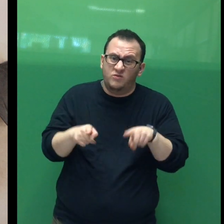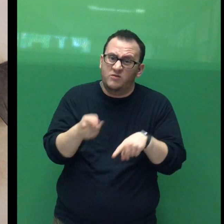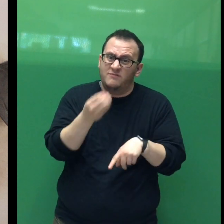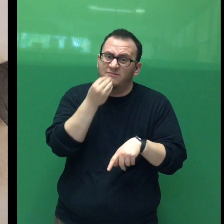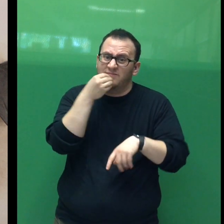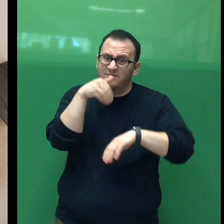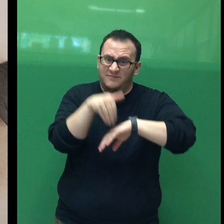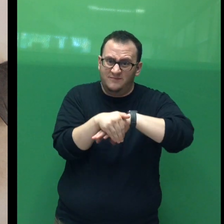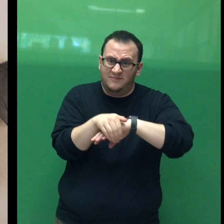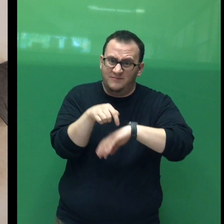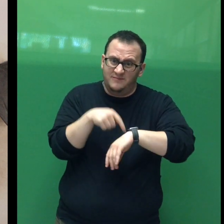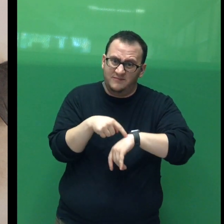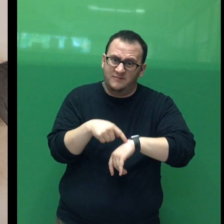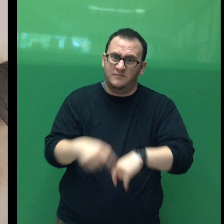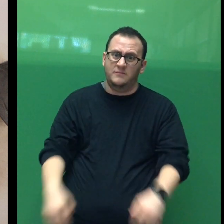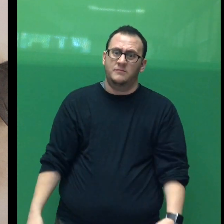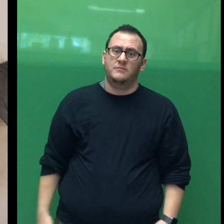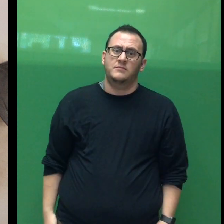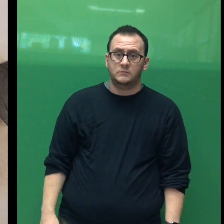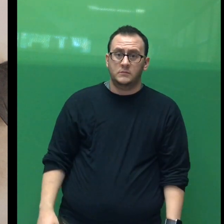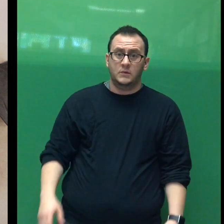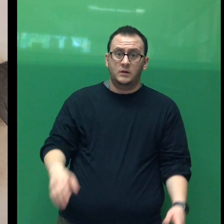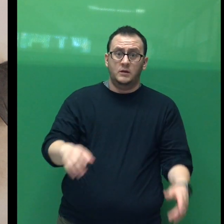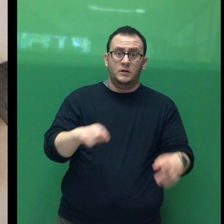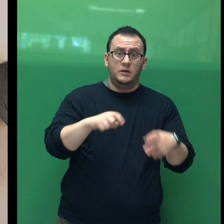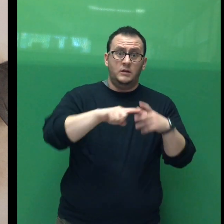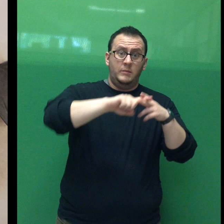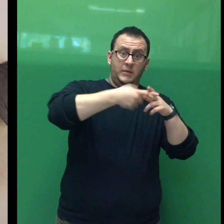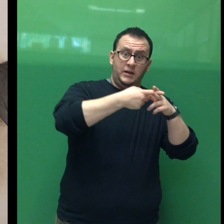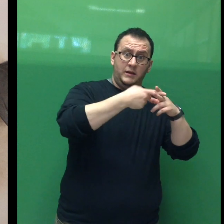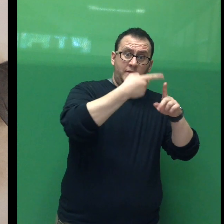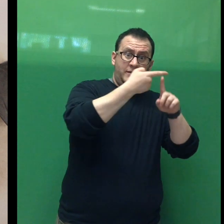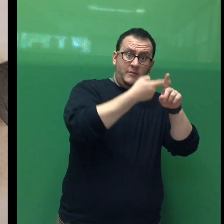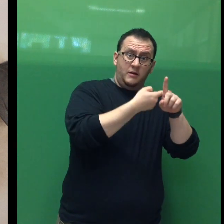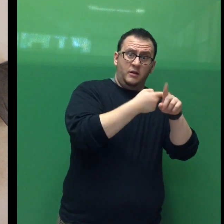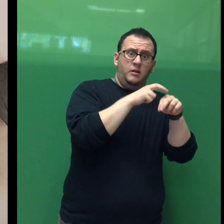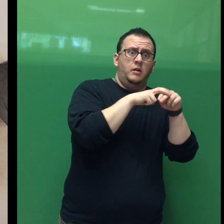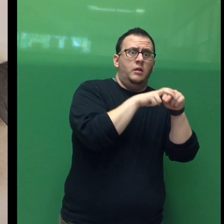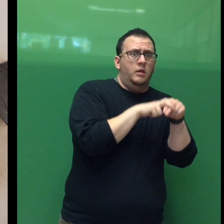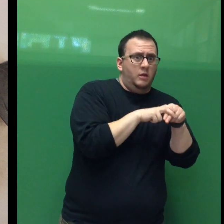They sat at the beginning of the month and they sat at the end of the month. And they sat all of the days in between.